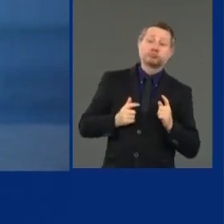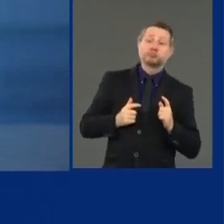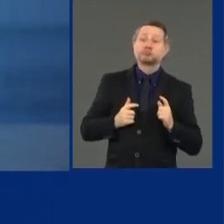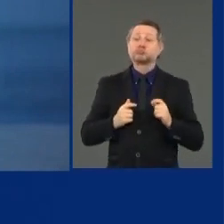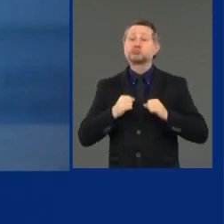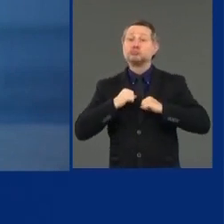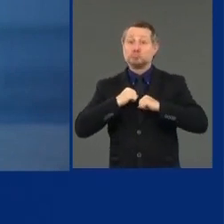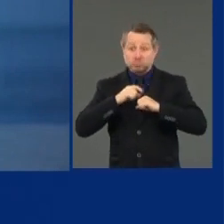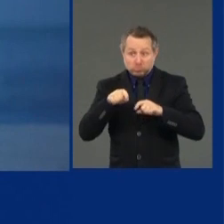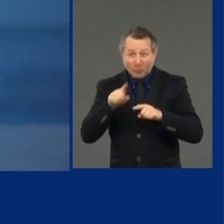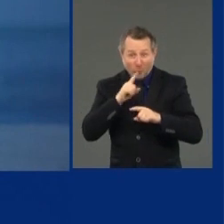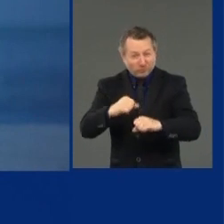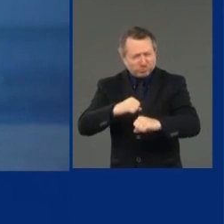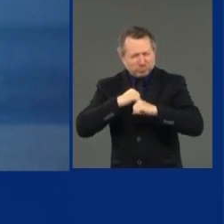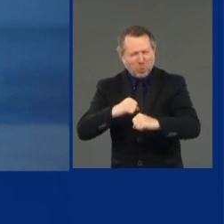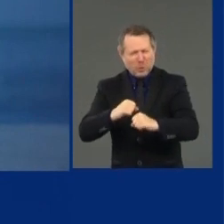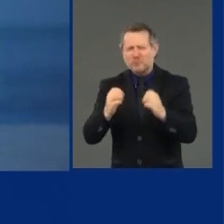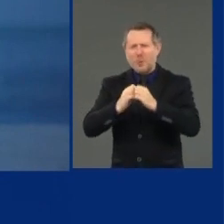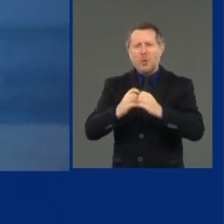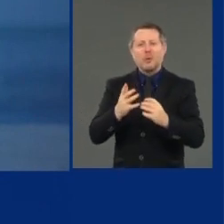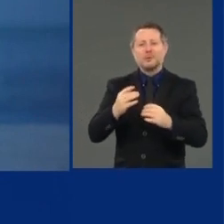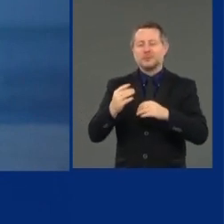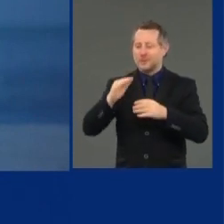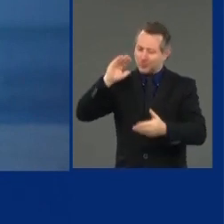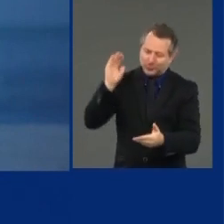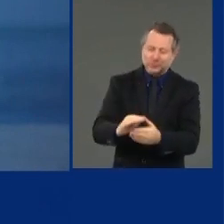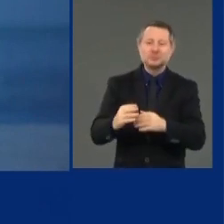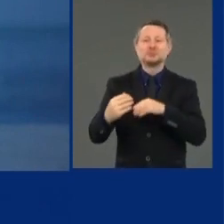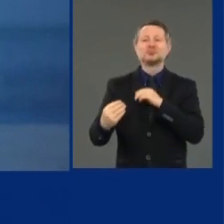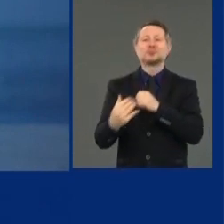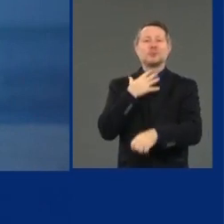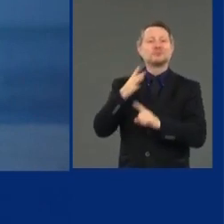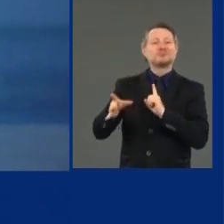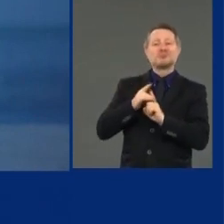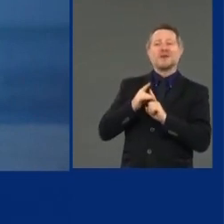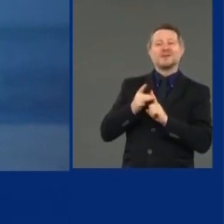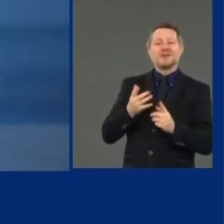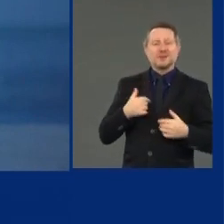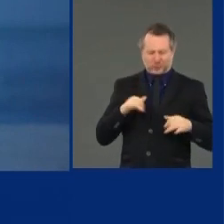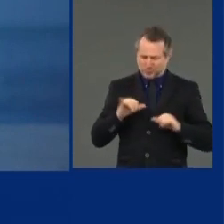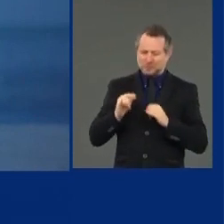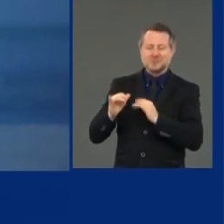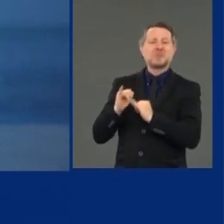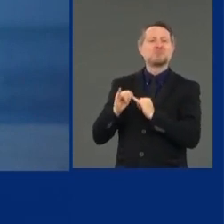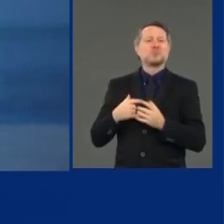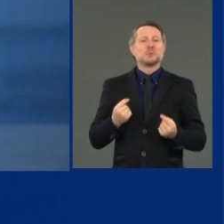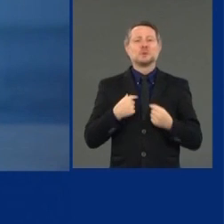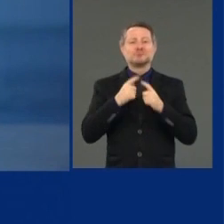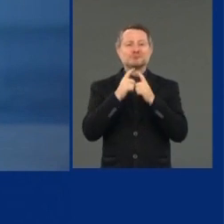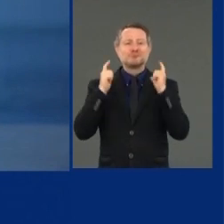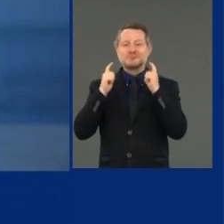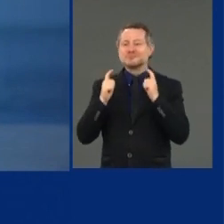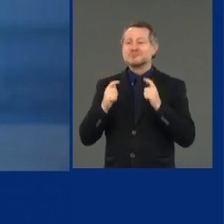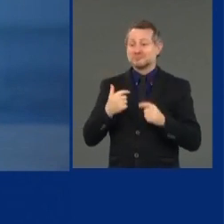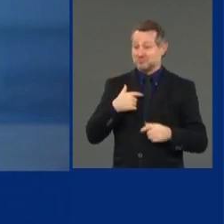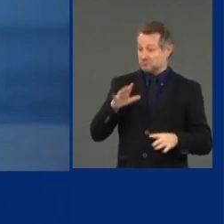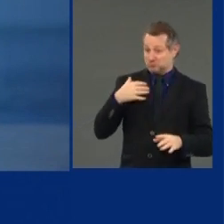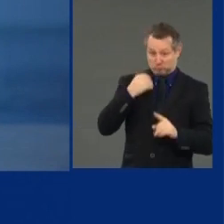IF IT REDUCED THE INFECTION RATE FOR THEM IT WILL REDUCE THE